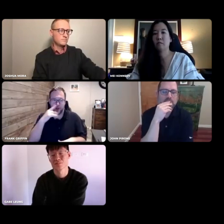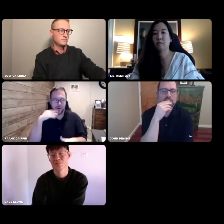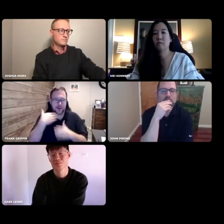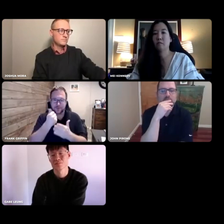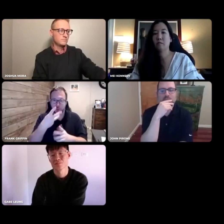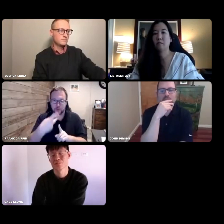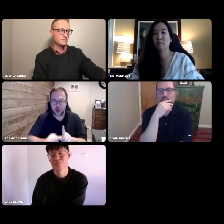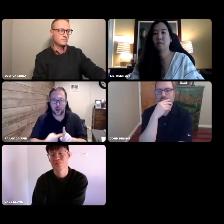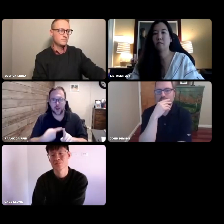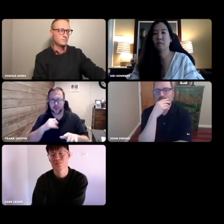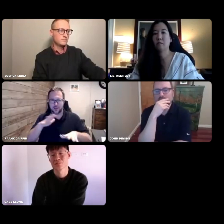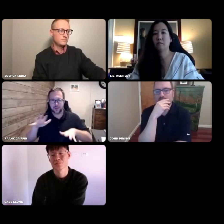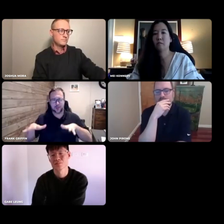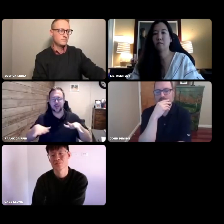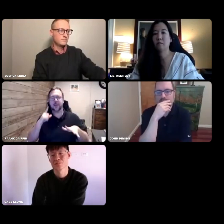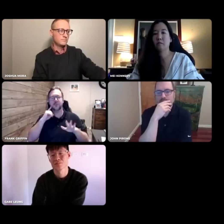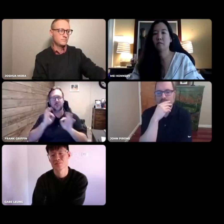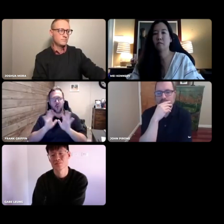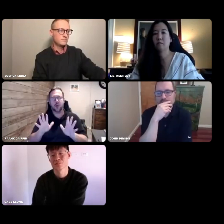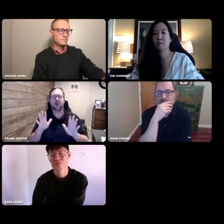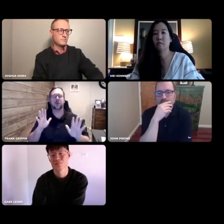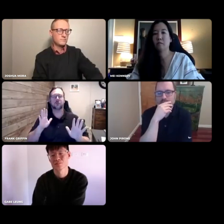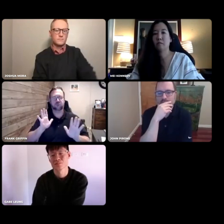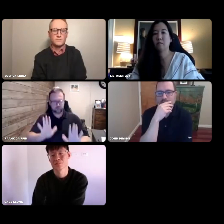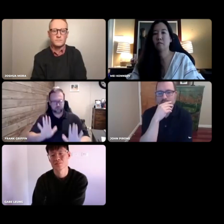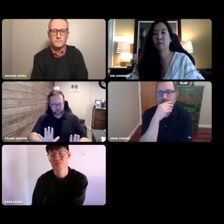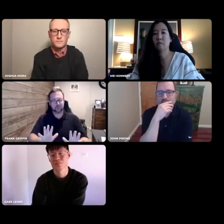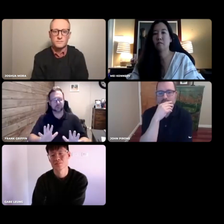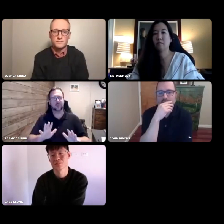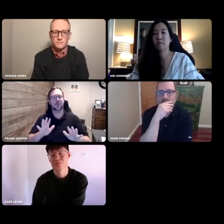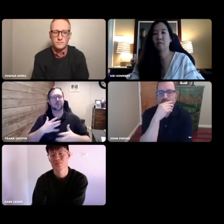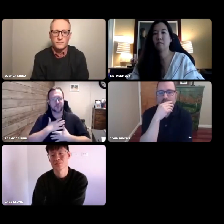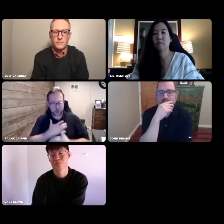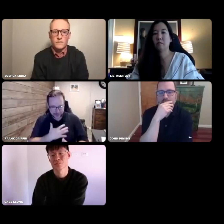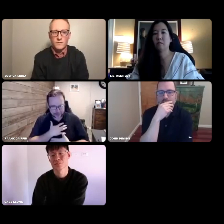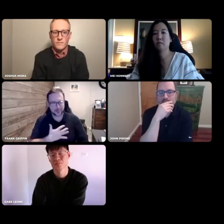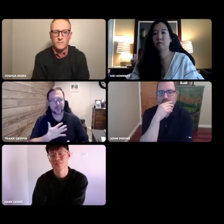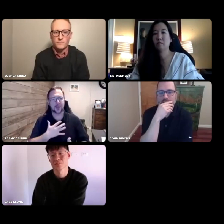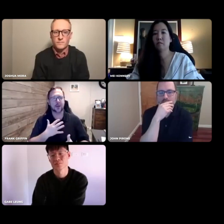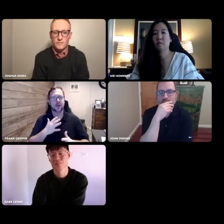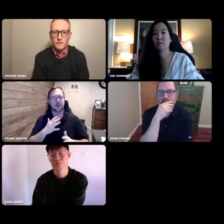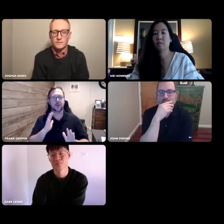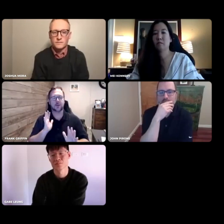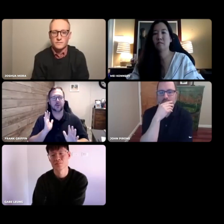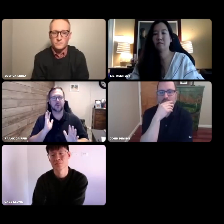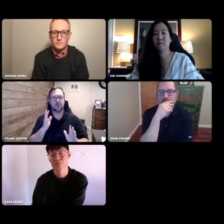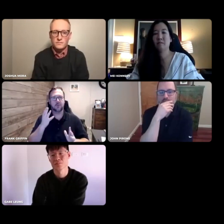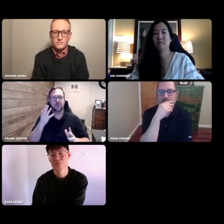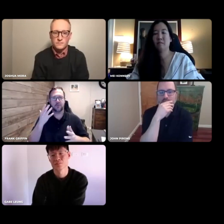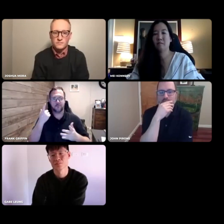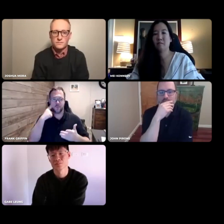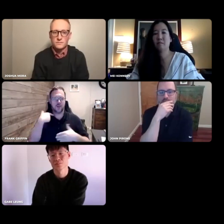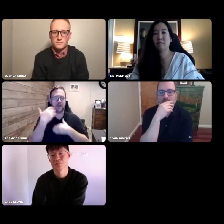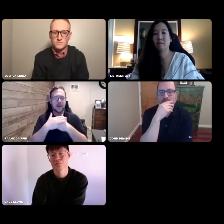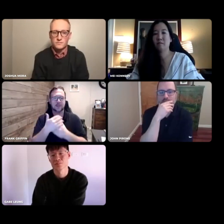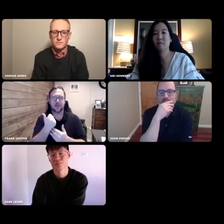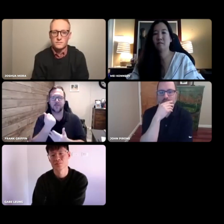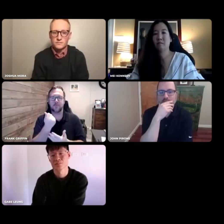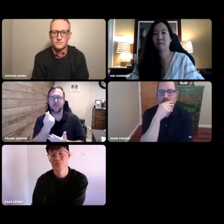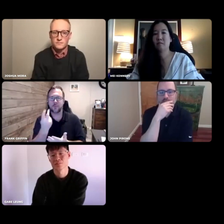and wondering what the health system will look like, I think we all need to take a breather